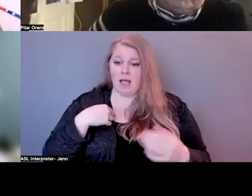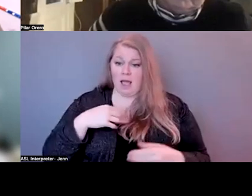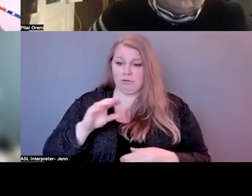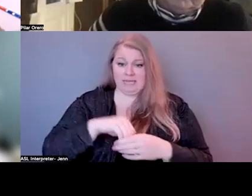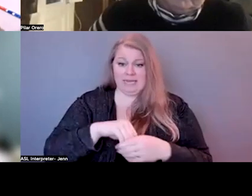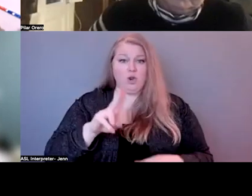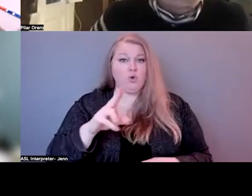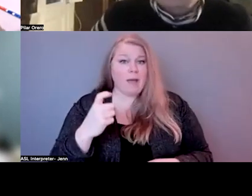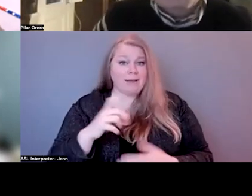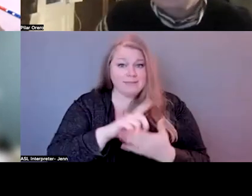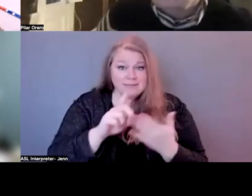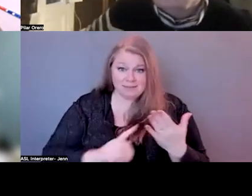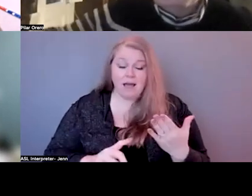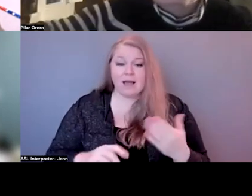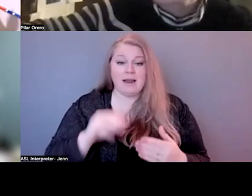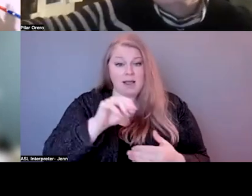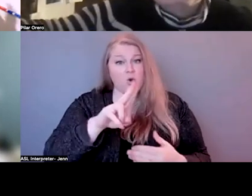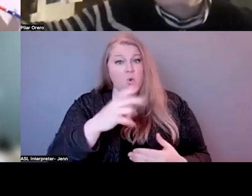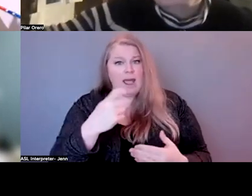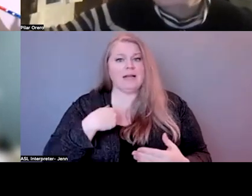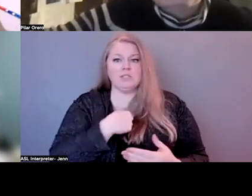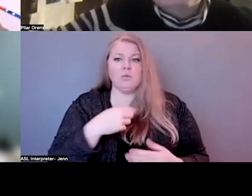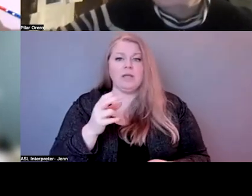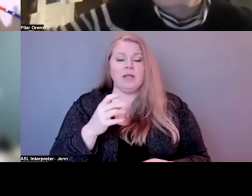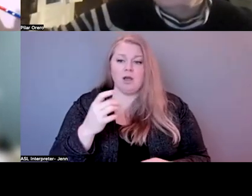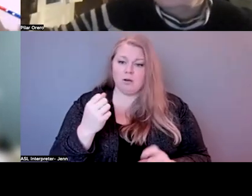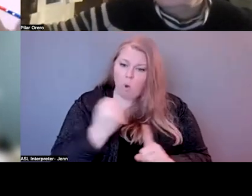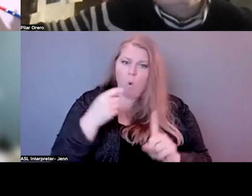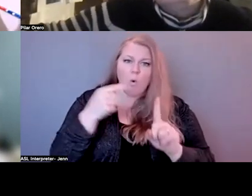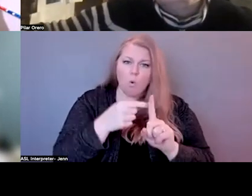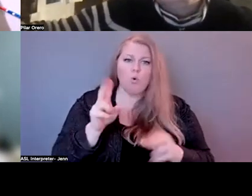In UX design , we hold up user needs as the bible looking light.